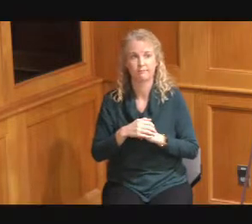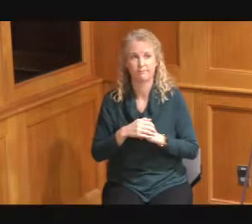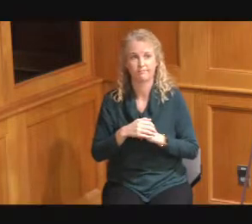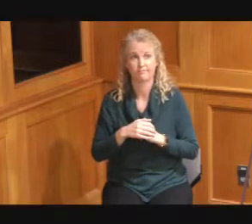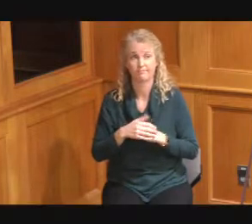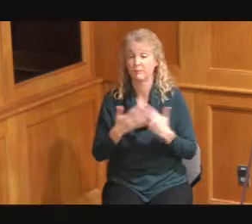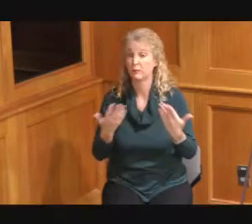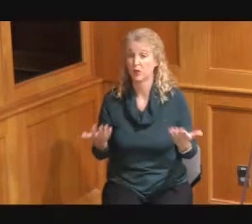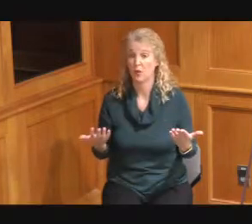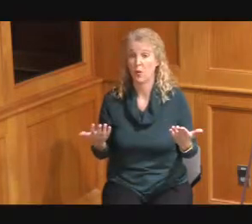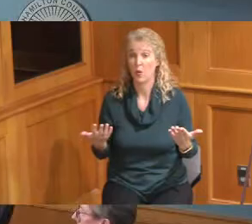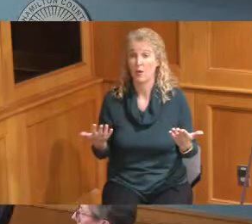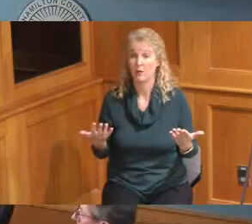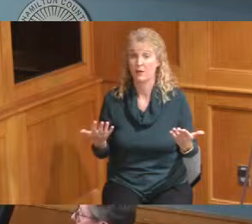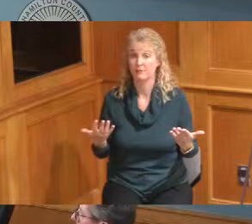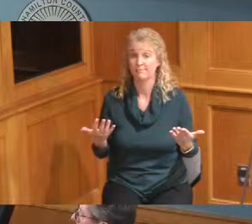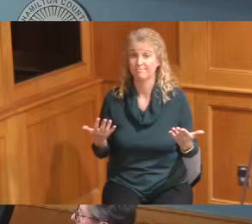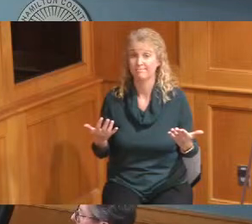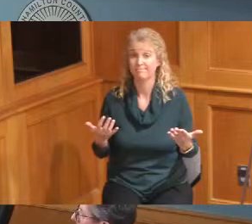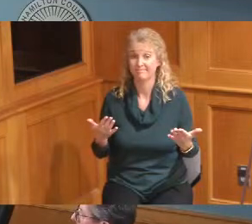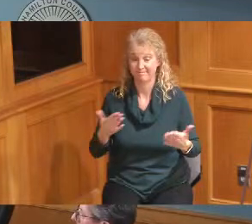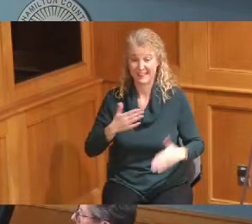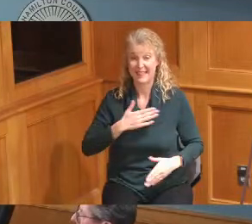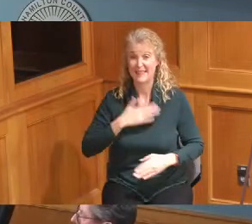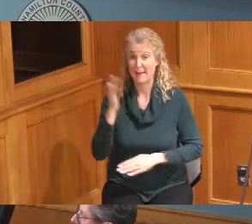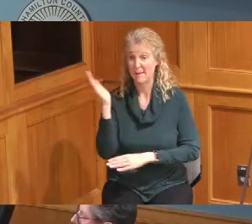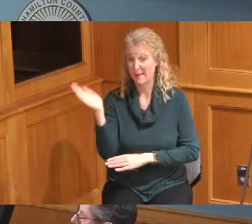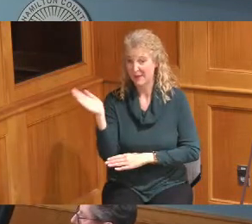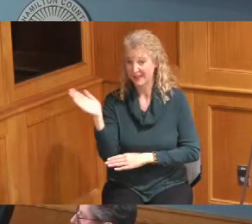with that that is the Emergency Operations plan and I'm happy to take any questions